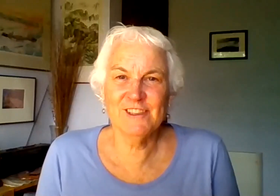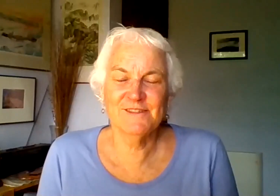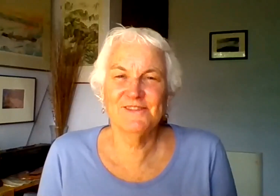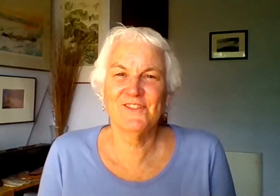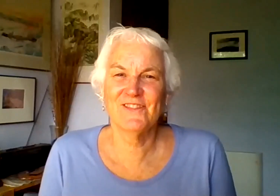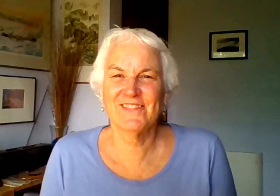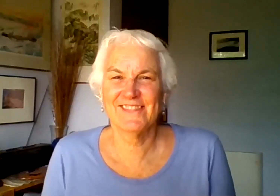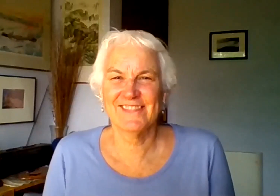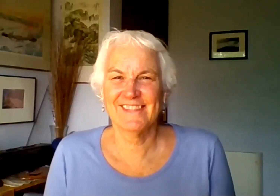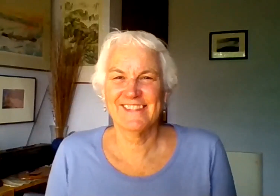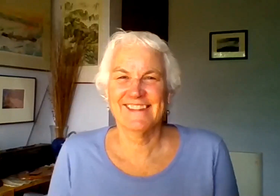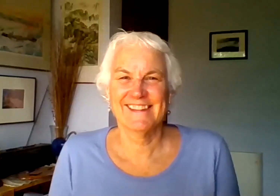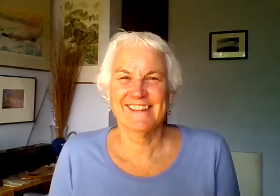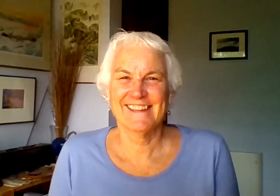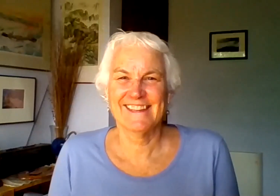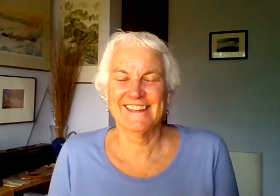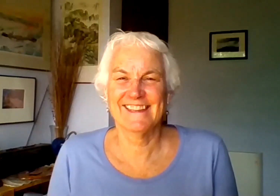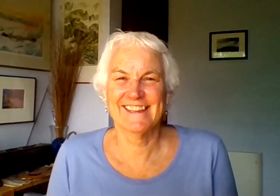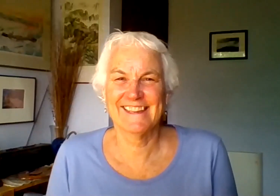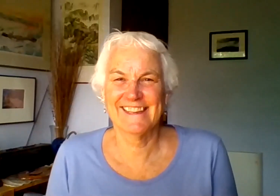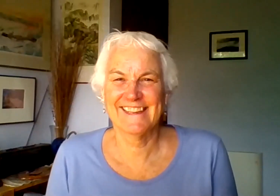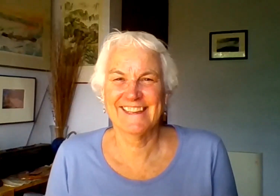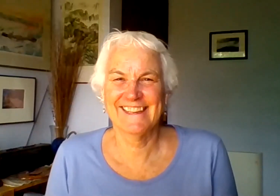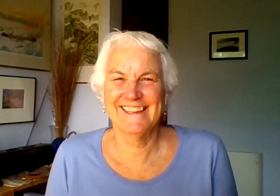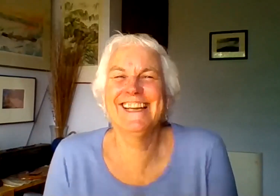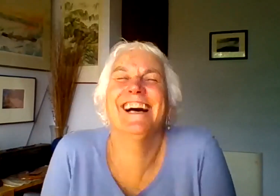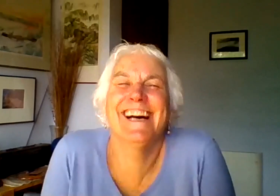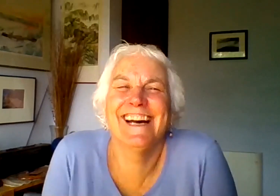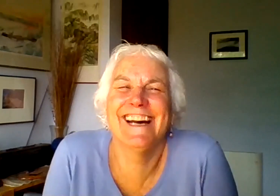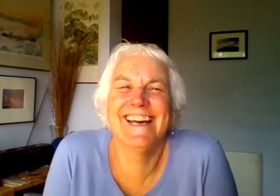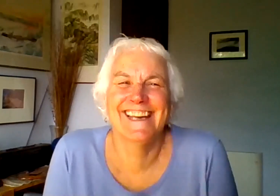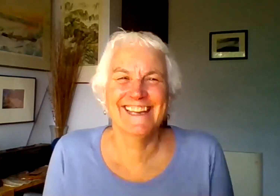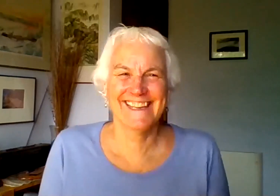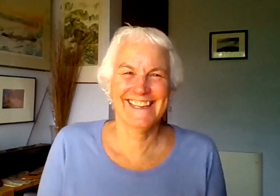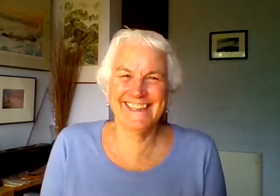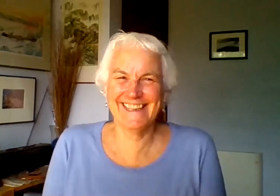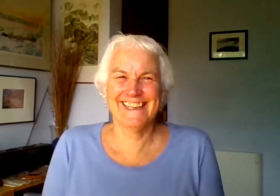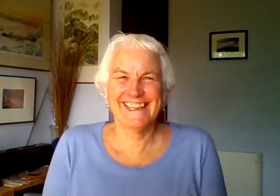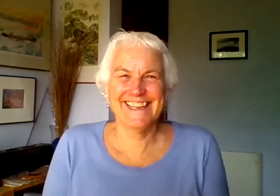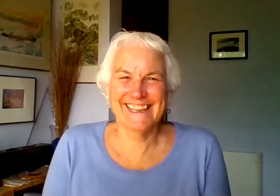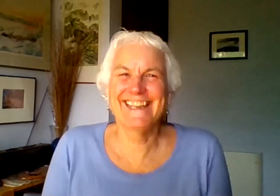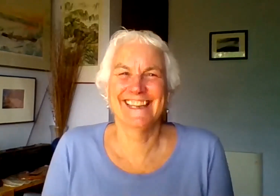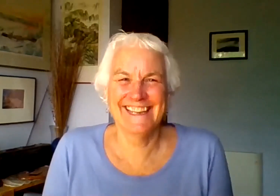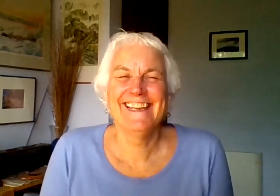through those questions. If next one we have is do you really like